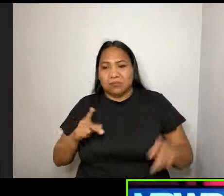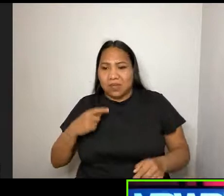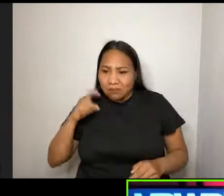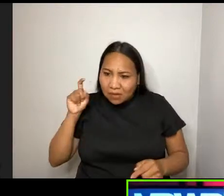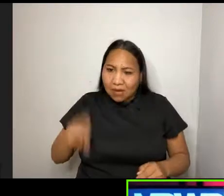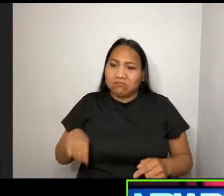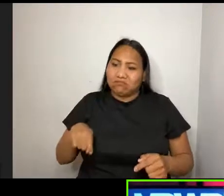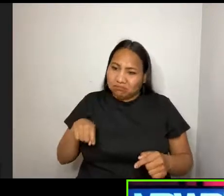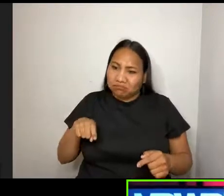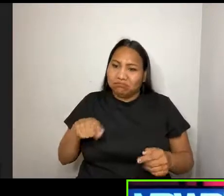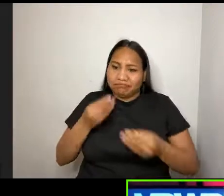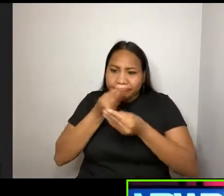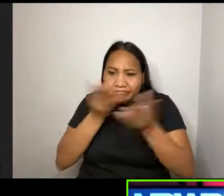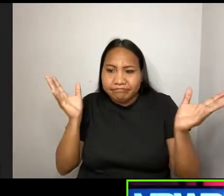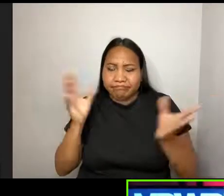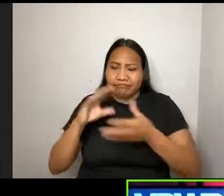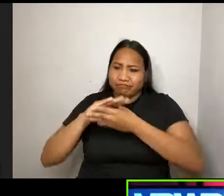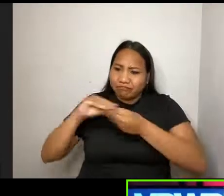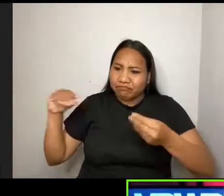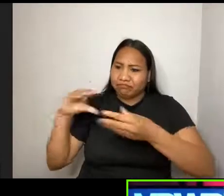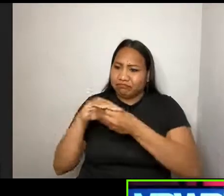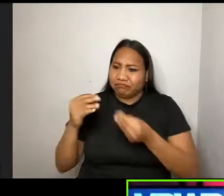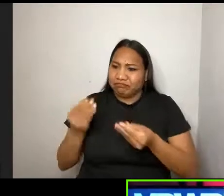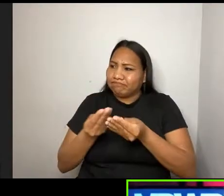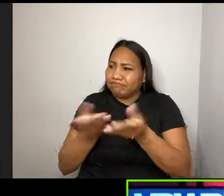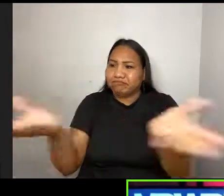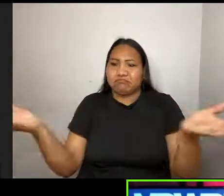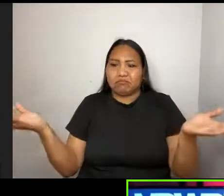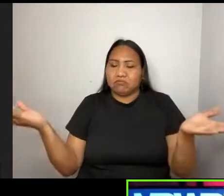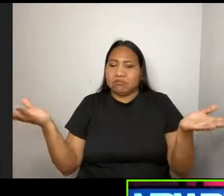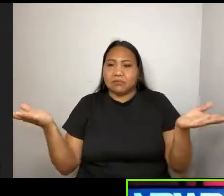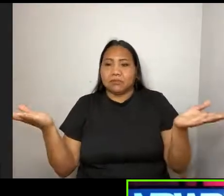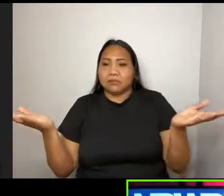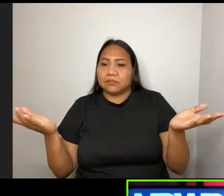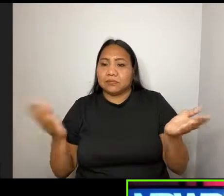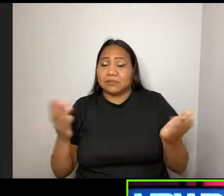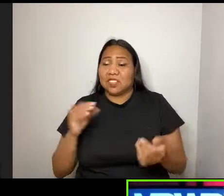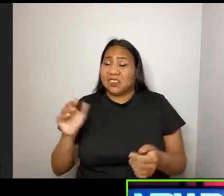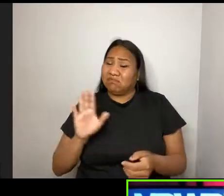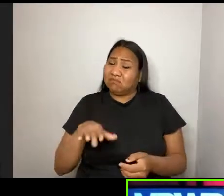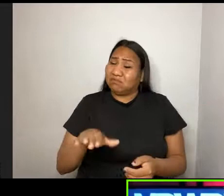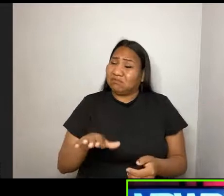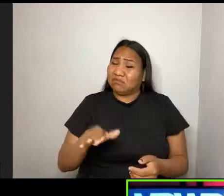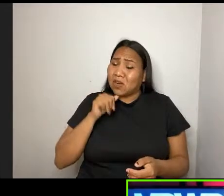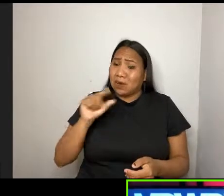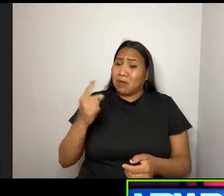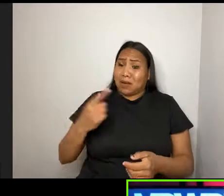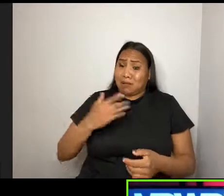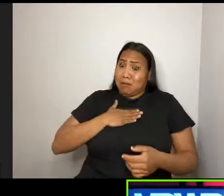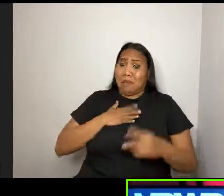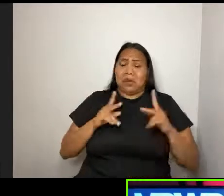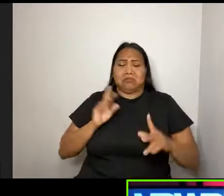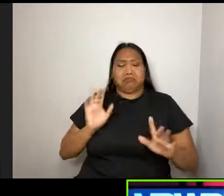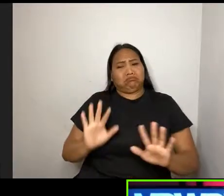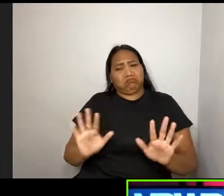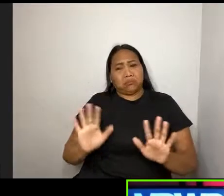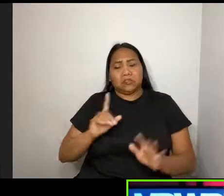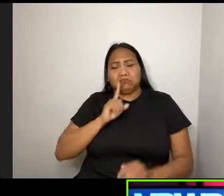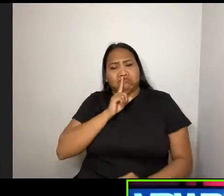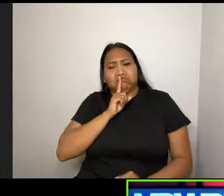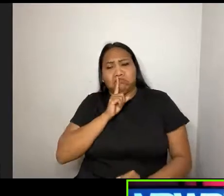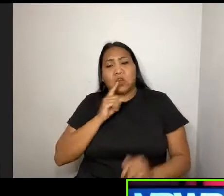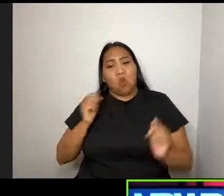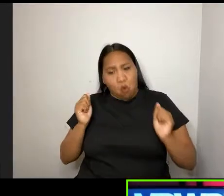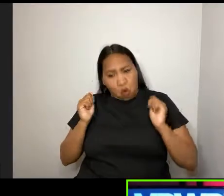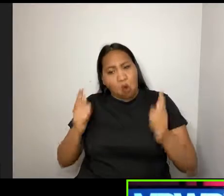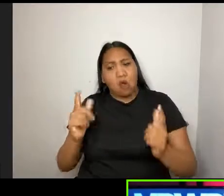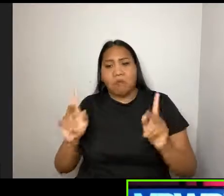or helping -- not only my people but all the people of color that have been persecuted and